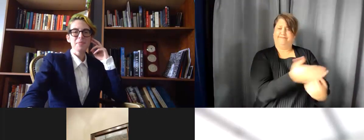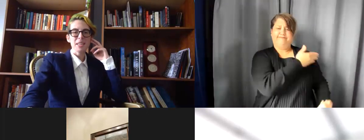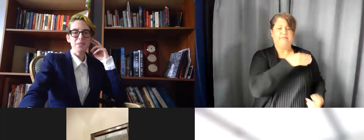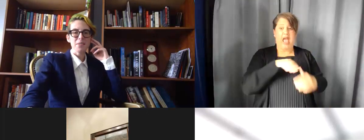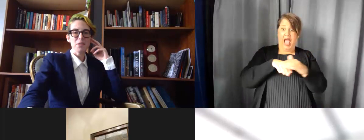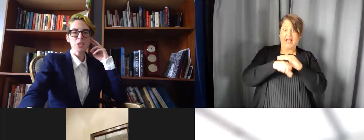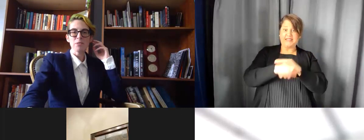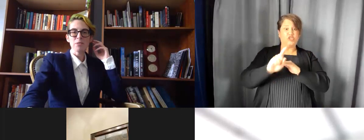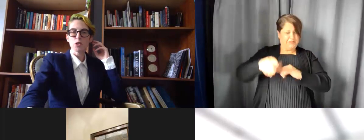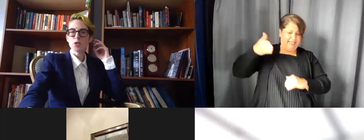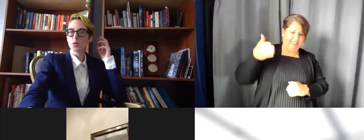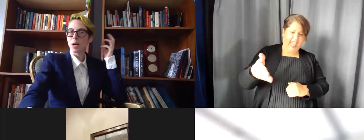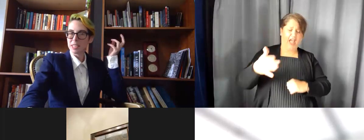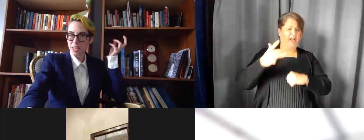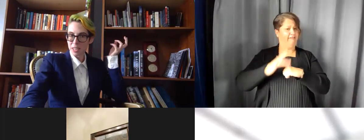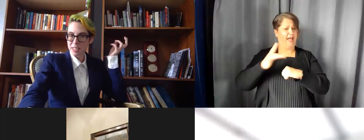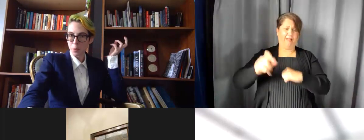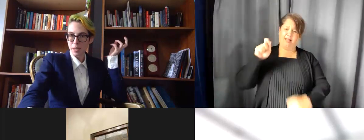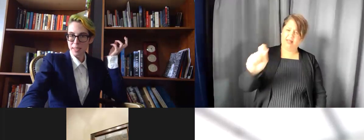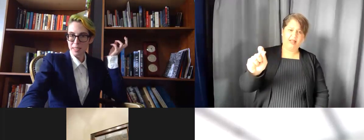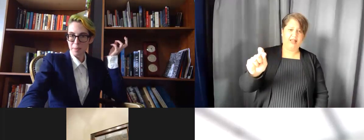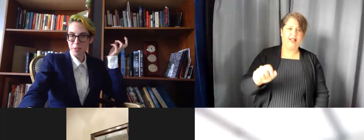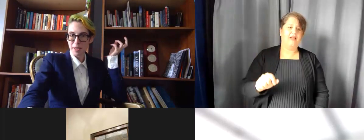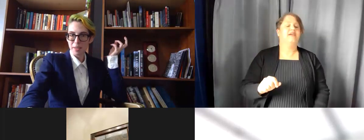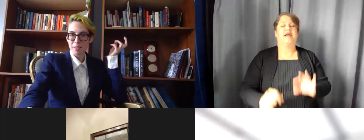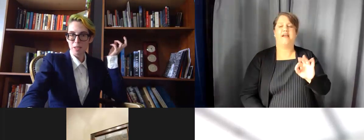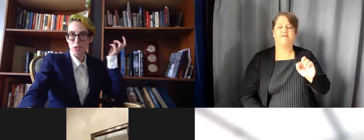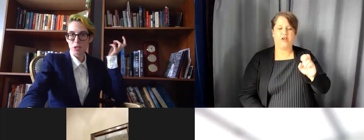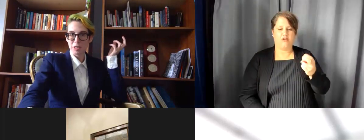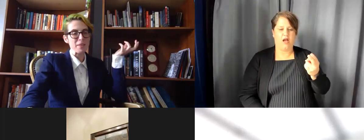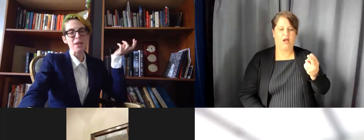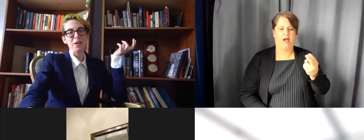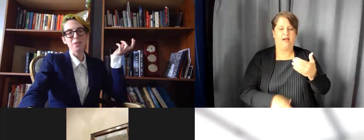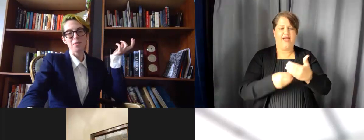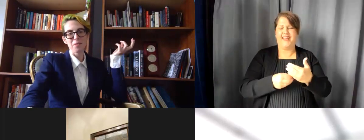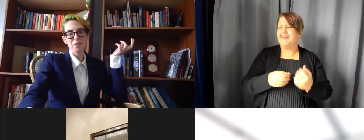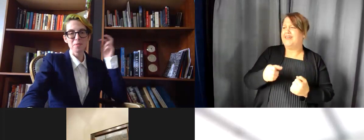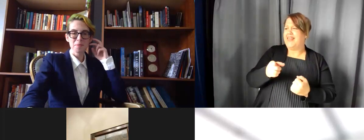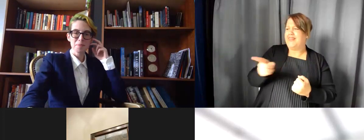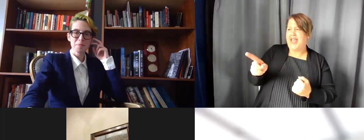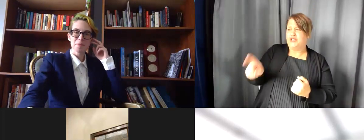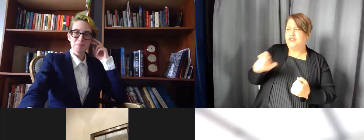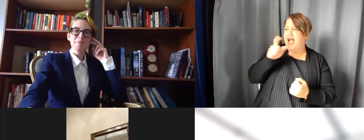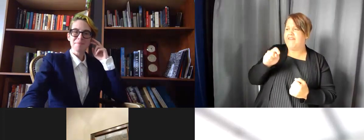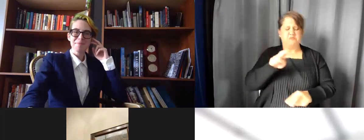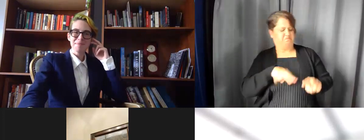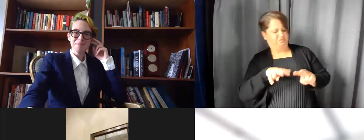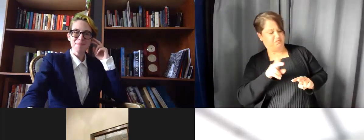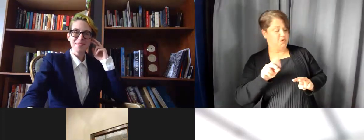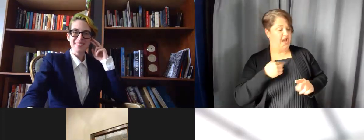Farrah Garland: Yeah, they shouldn't have to trust us that we need something. It should just be there Grace: correct. That's a great way to put it.